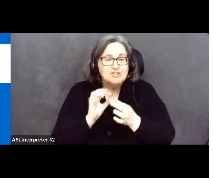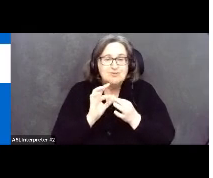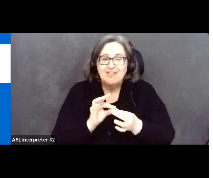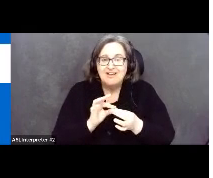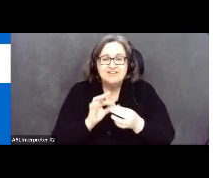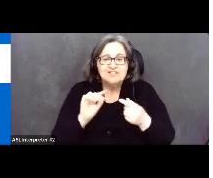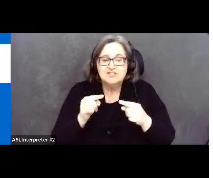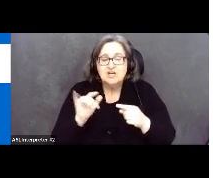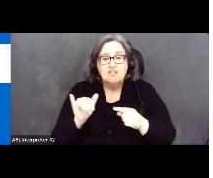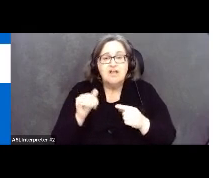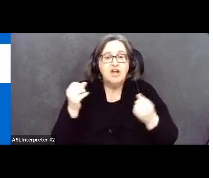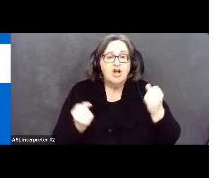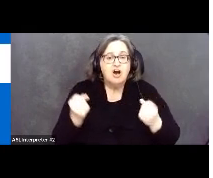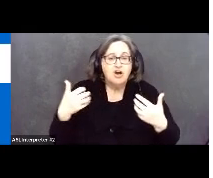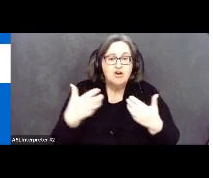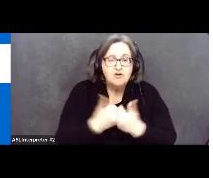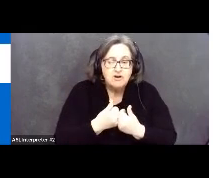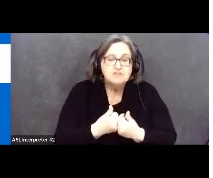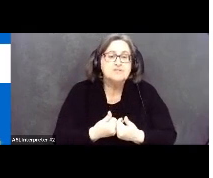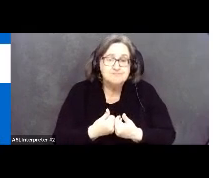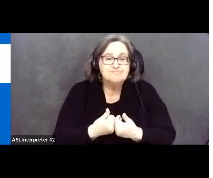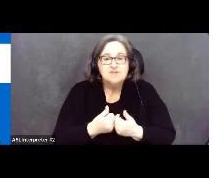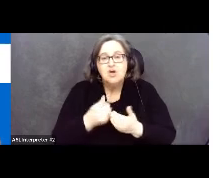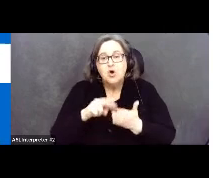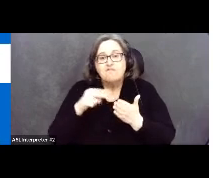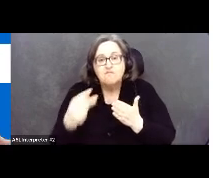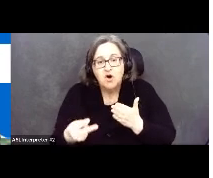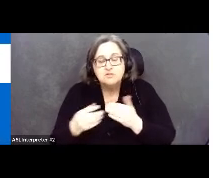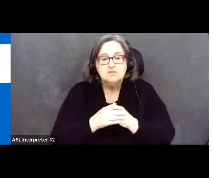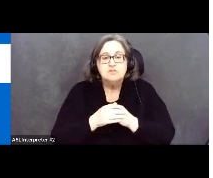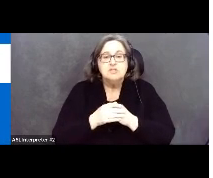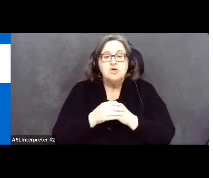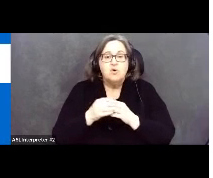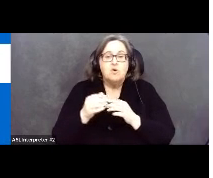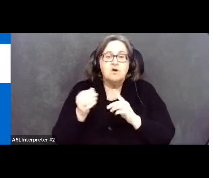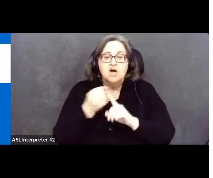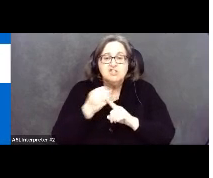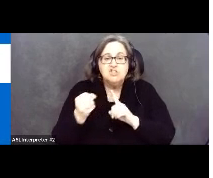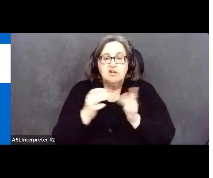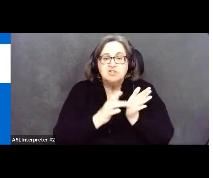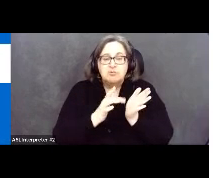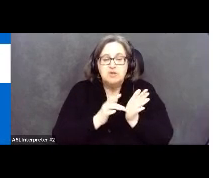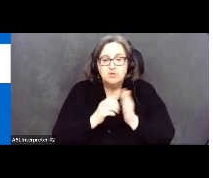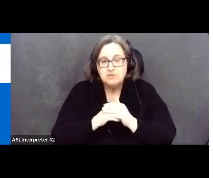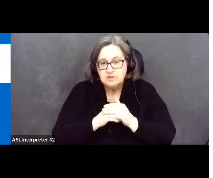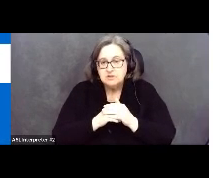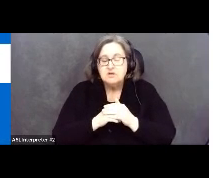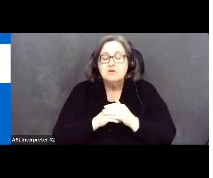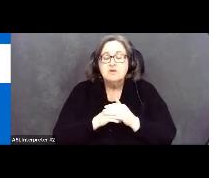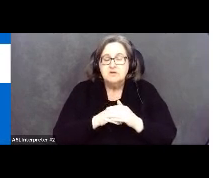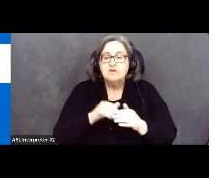as motor vehicle or falls or assault and abuse. Whereas 51% are from sports related concussions.